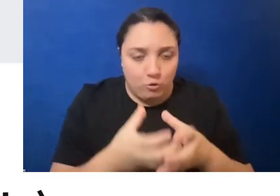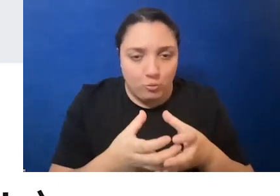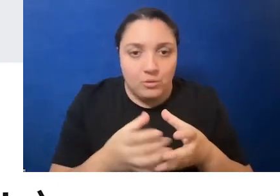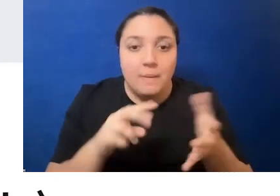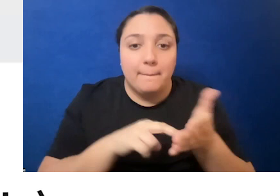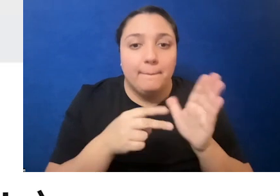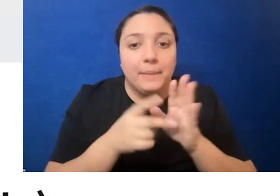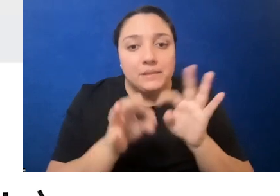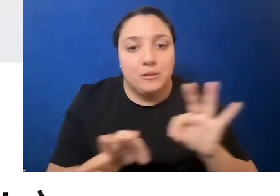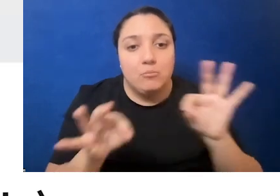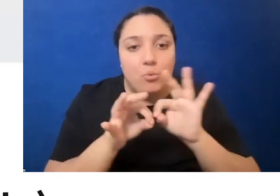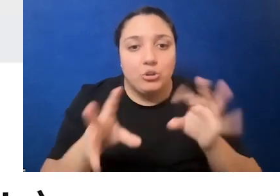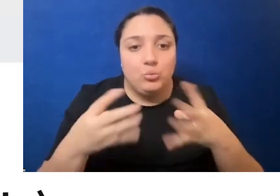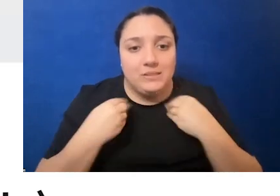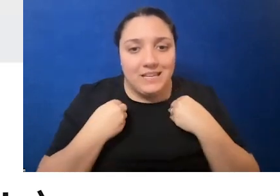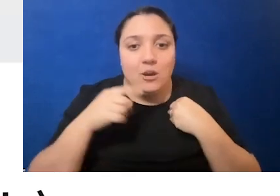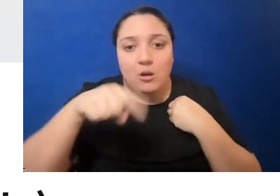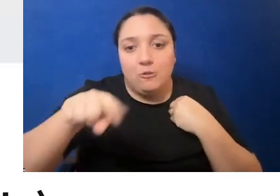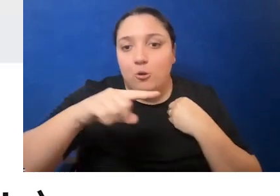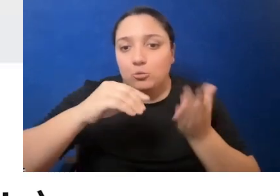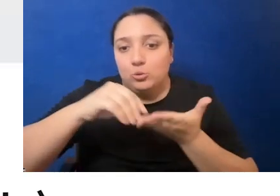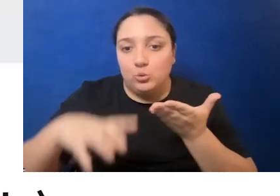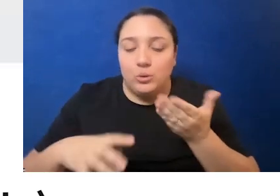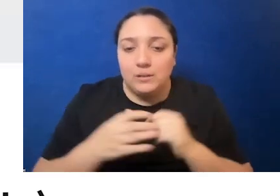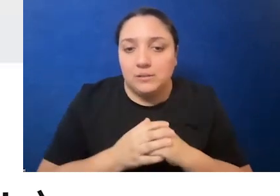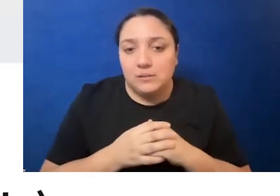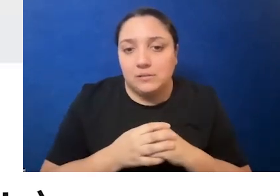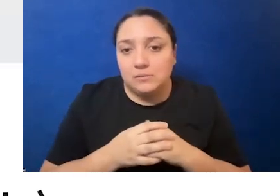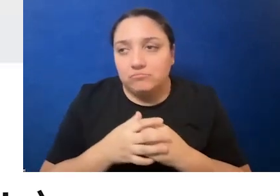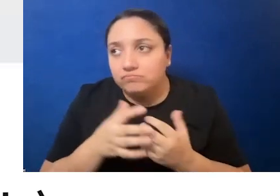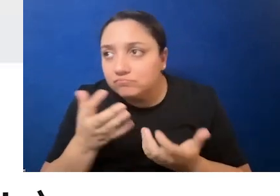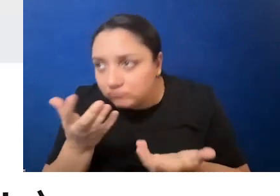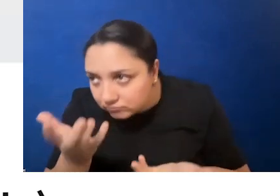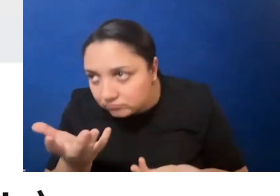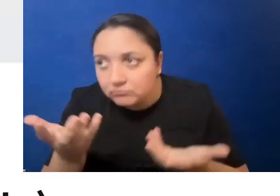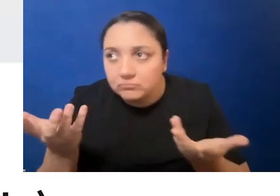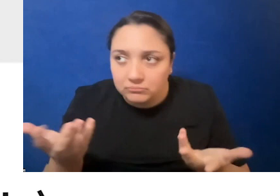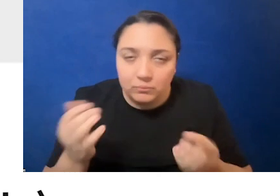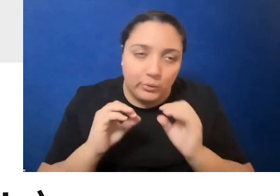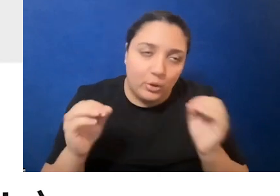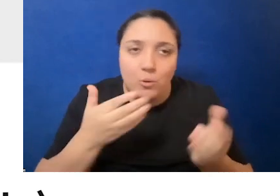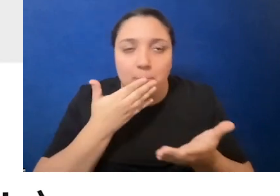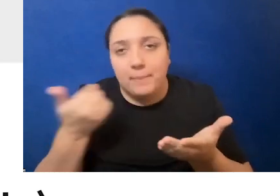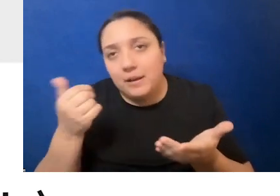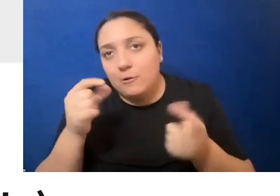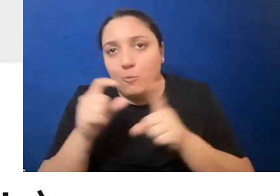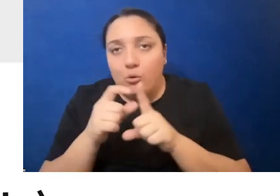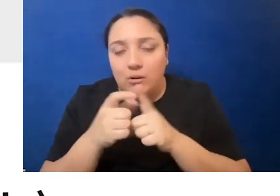SOCIAL ANXIETY IS COMING FROM NOT FEELING THEY ARE PART OF A GROUP. SO IT IS IMPORTANT TO TAKE THE